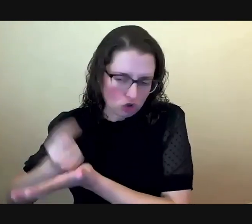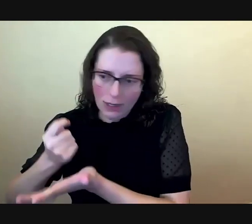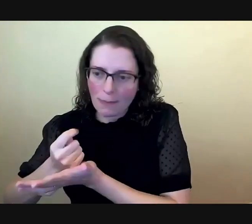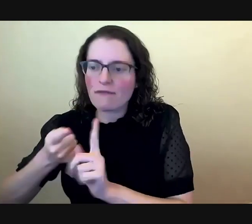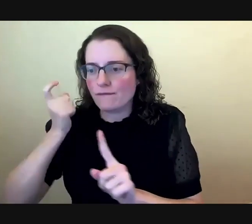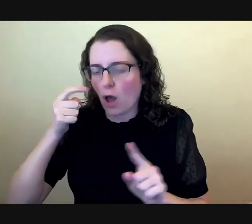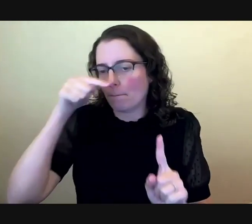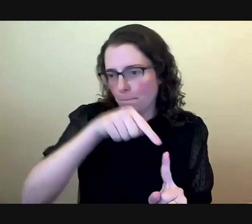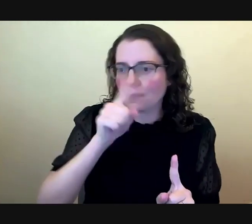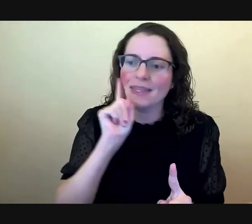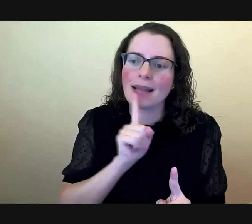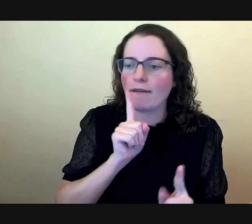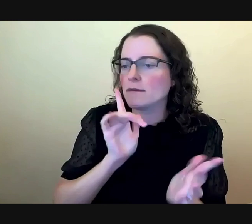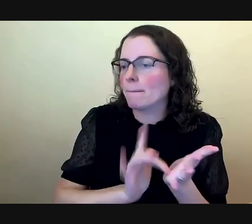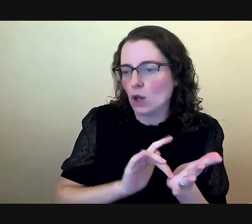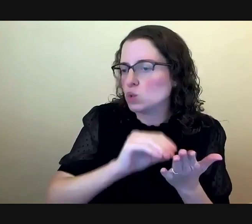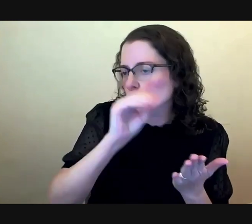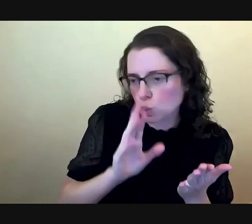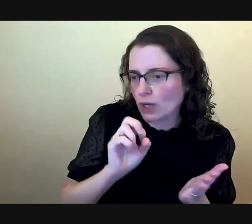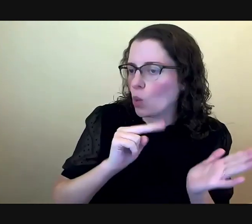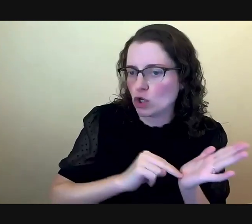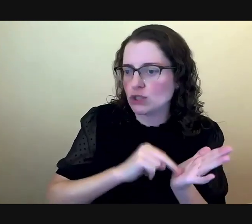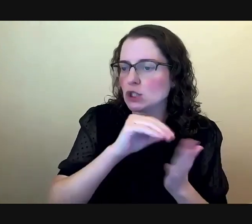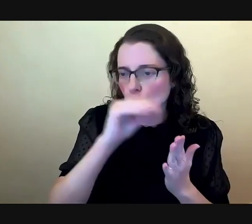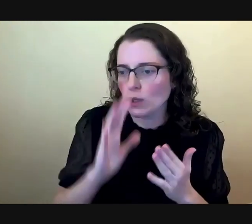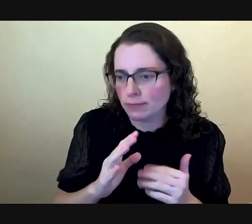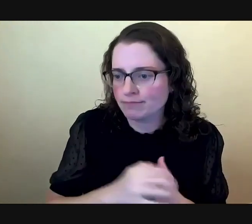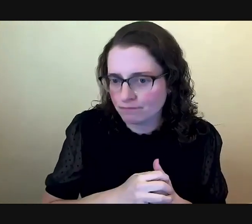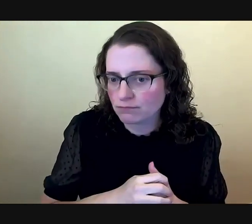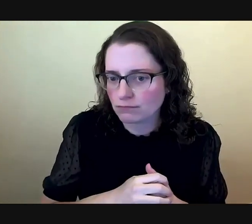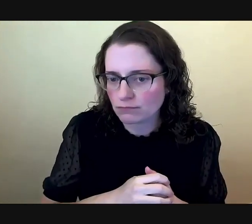services or treatment from that deaf medical student or nursing student.